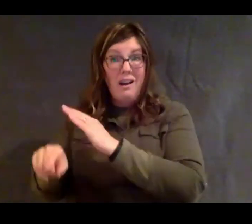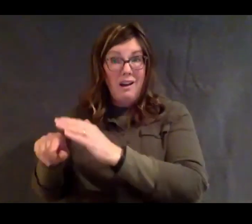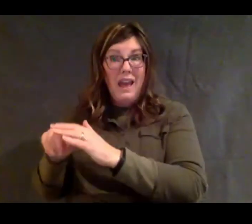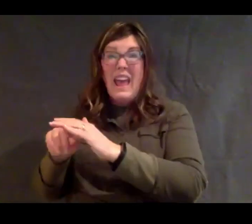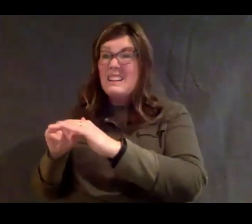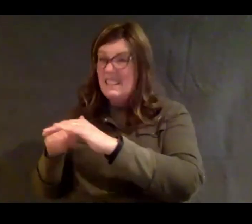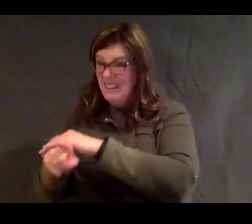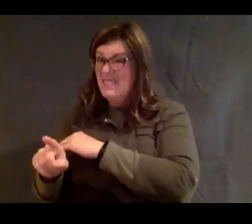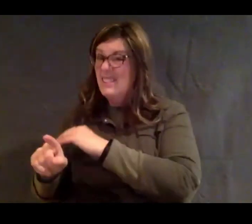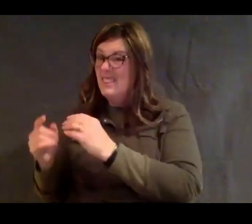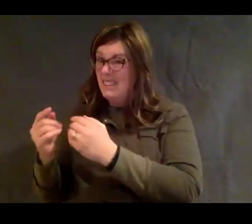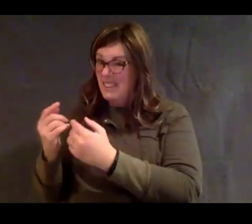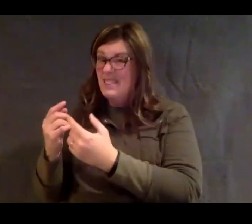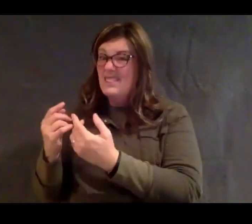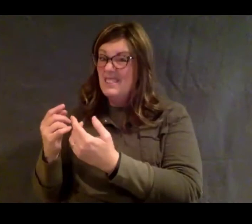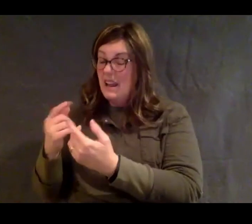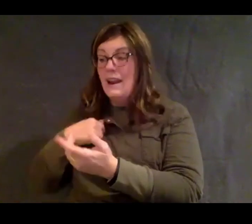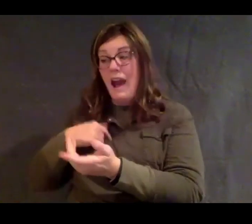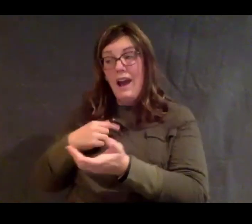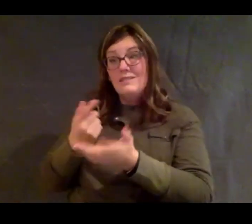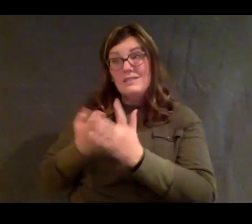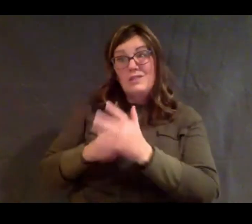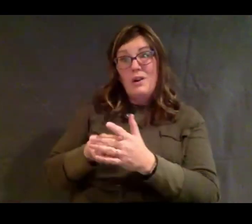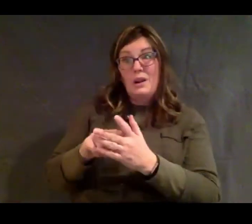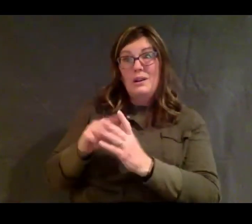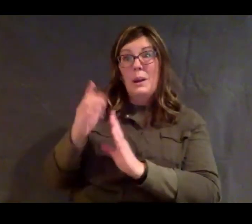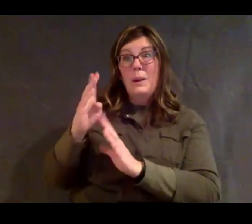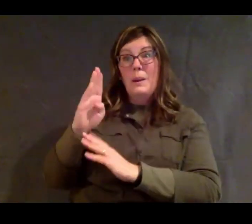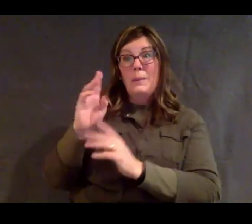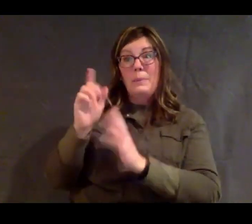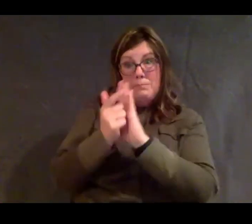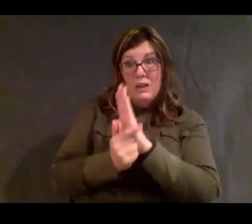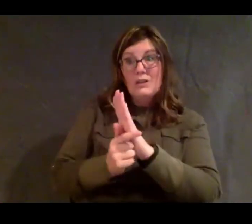run bills to hold them accountable um i've i've run bills to hold people accountable for rape